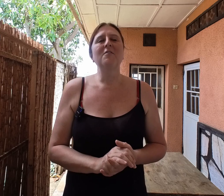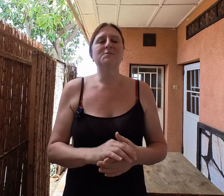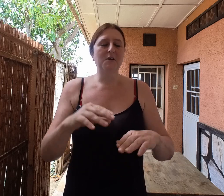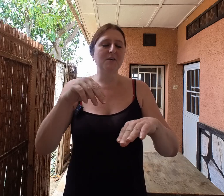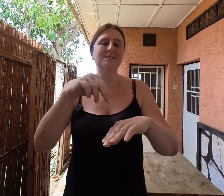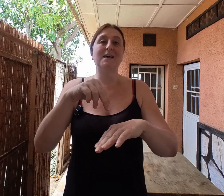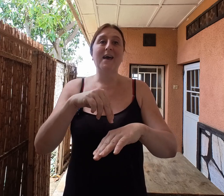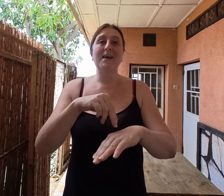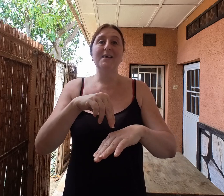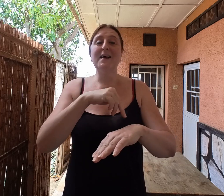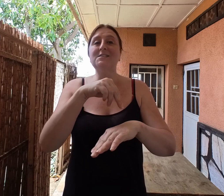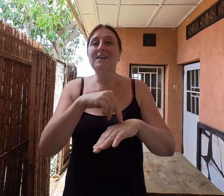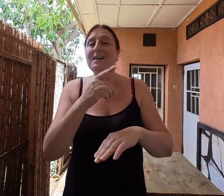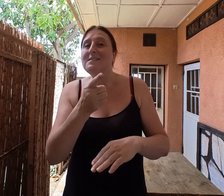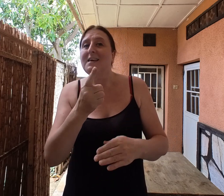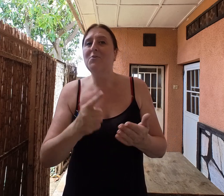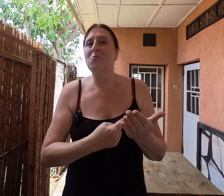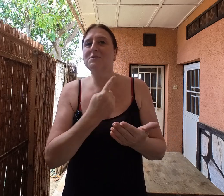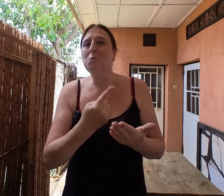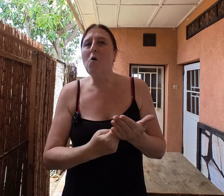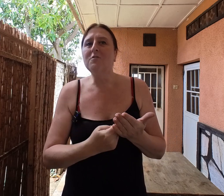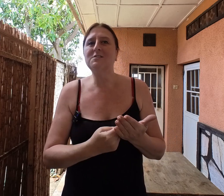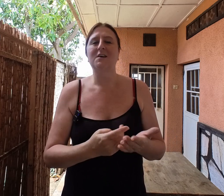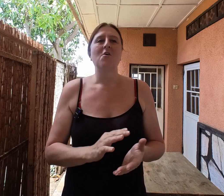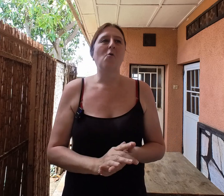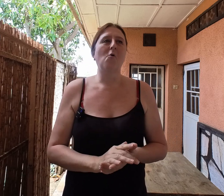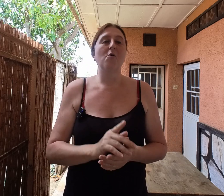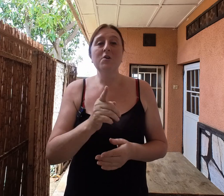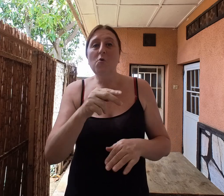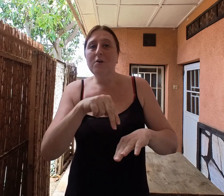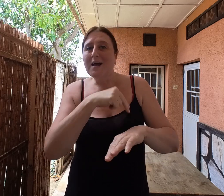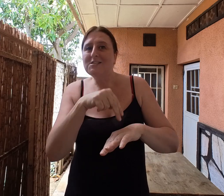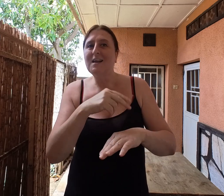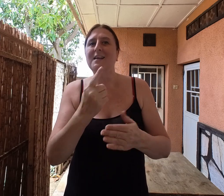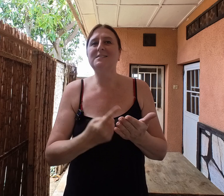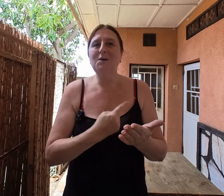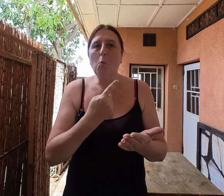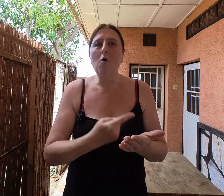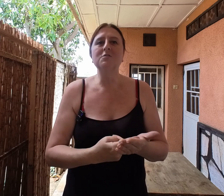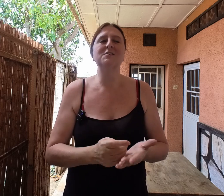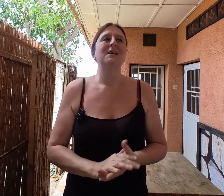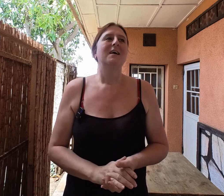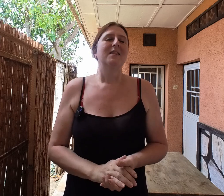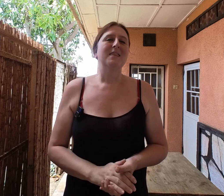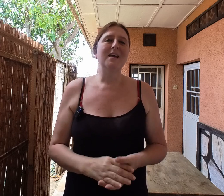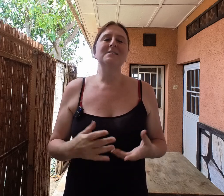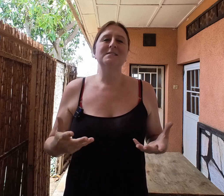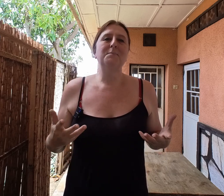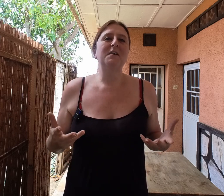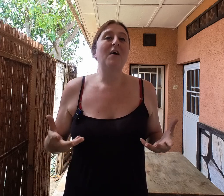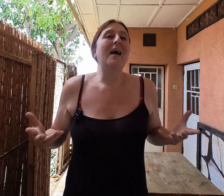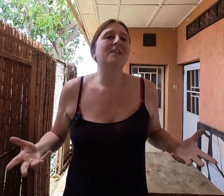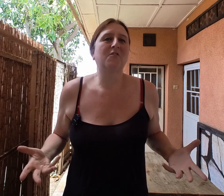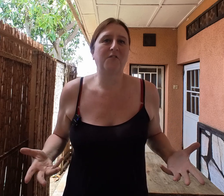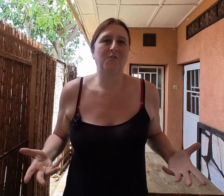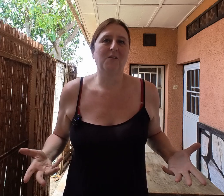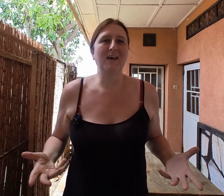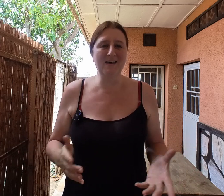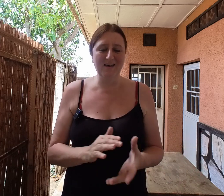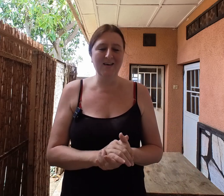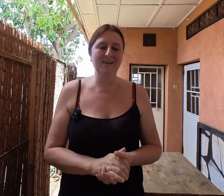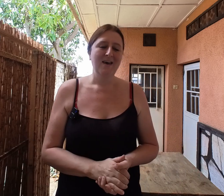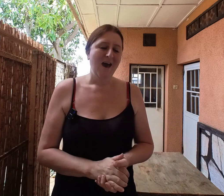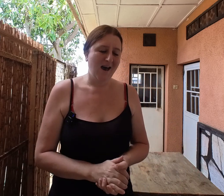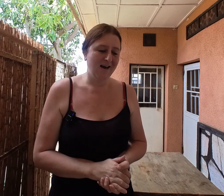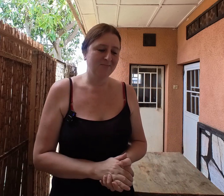whereas we could say, 'nationality yours what?' or 'your nationality what?' it's a bit of a handful.